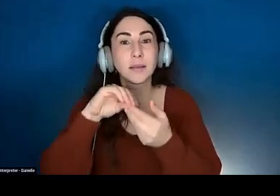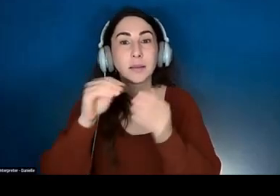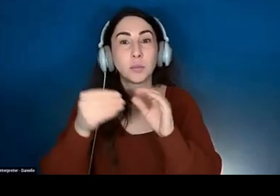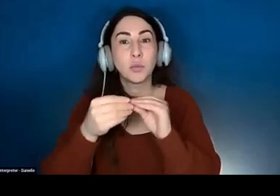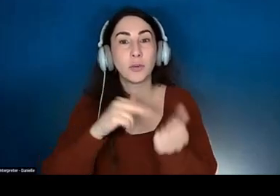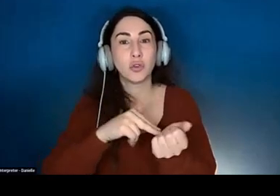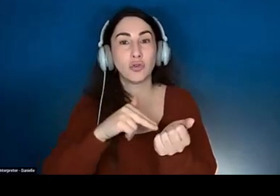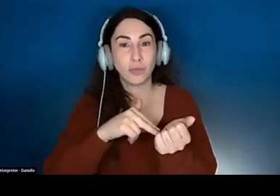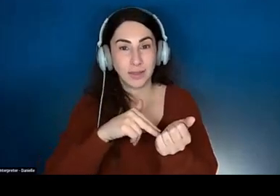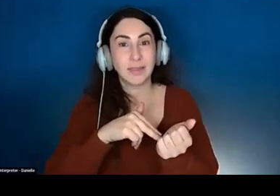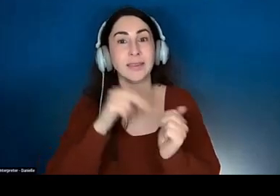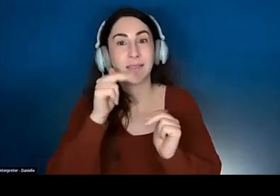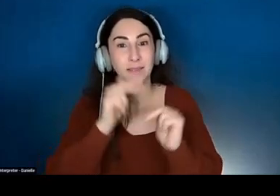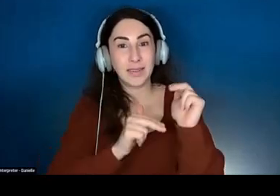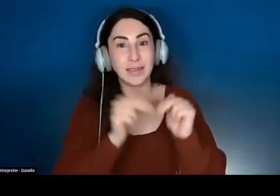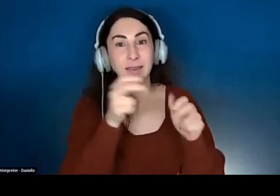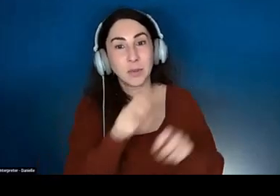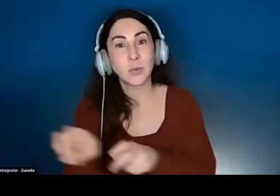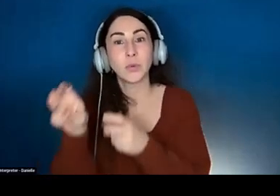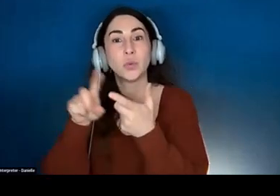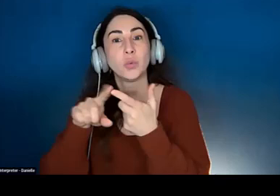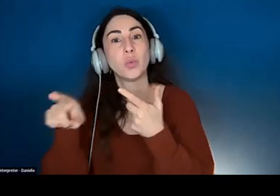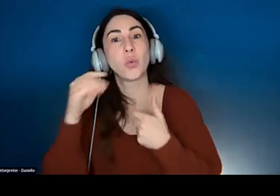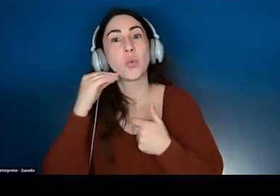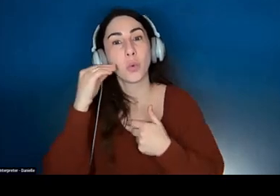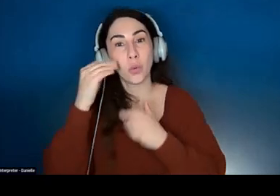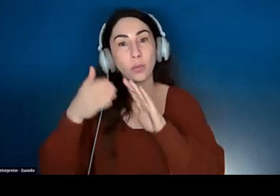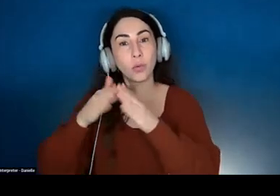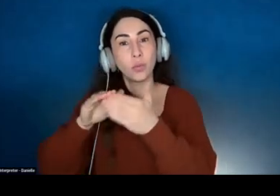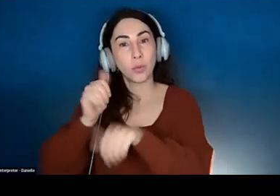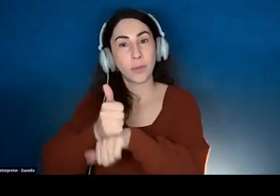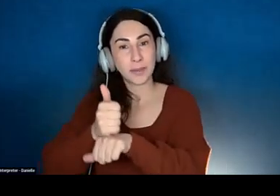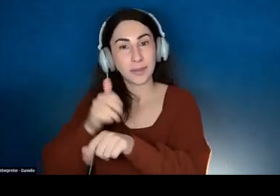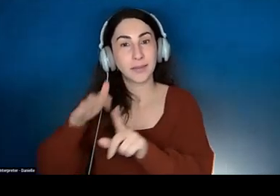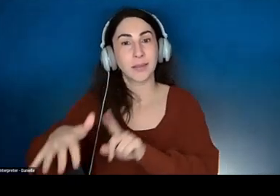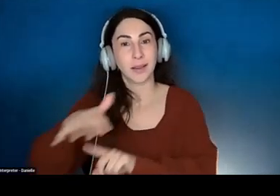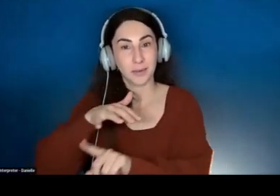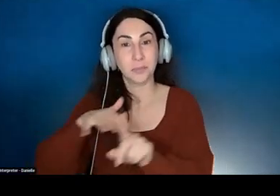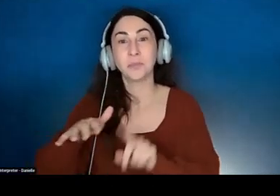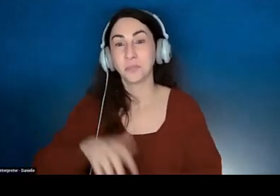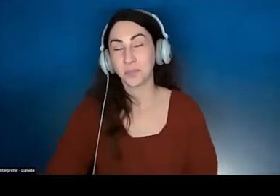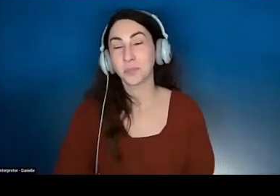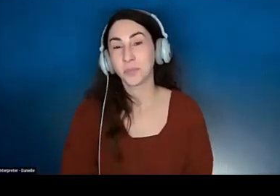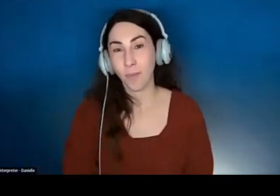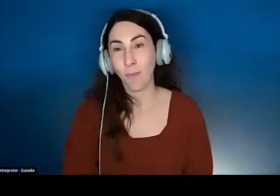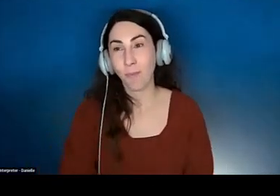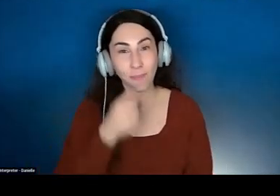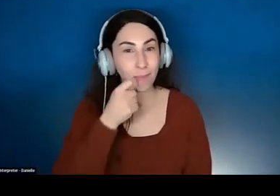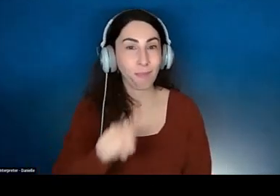transitions to home and community-based settings since the program went live. The end. So October